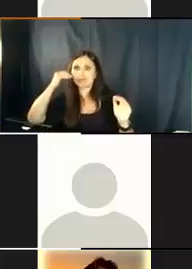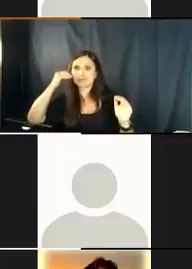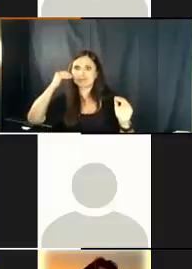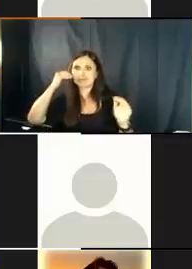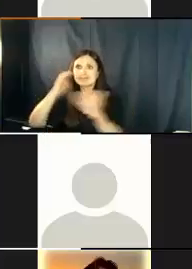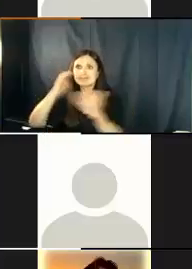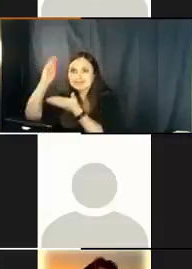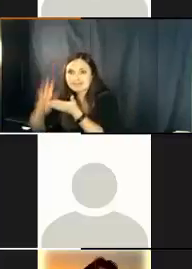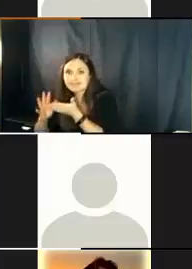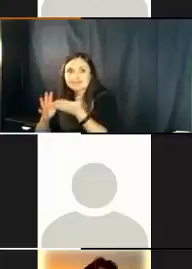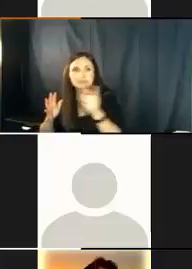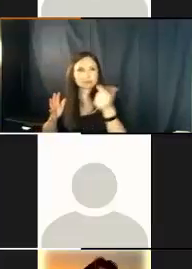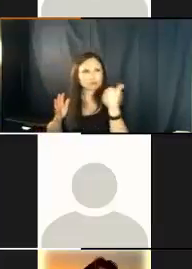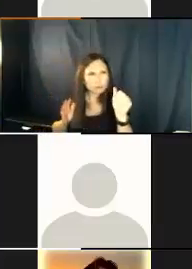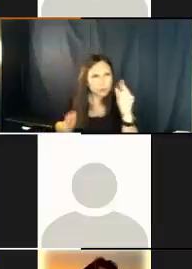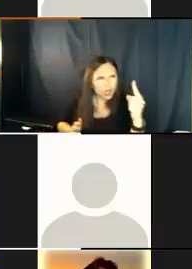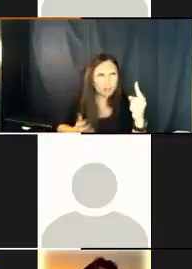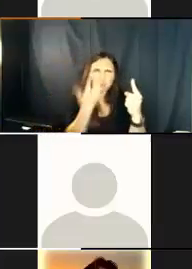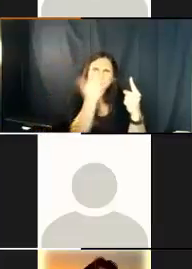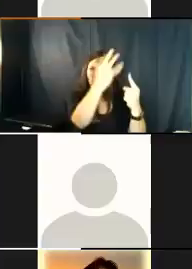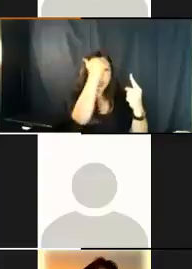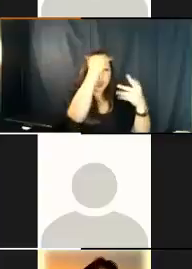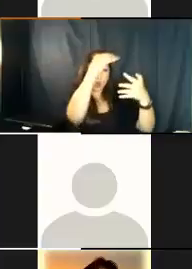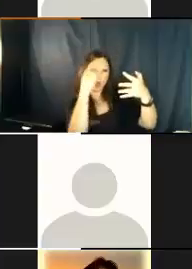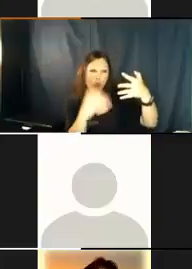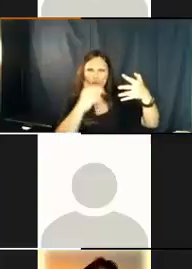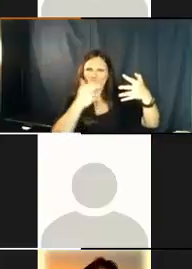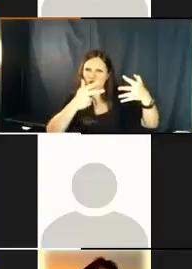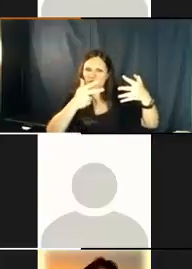They may figure you know they may already have that knowledge. They move to module 3.